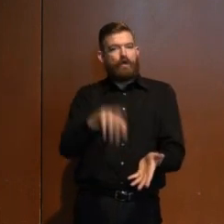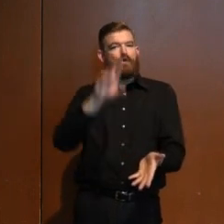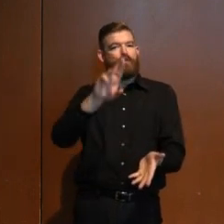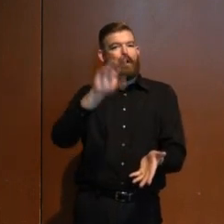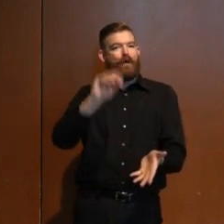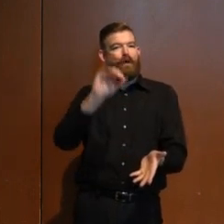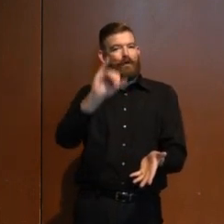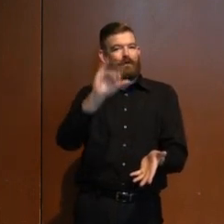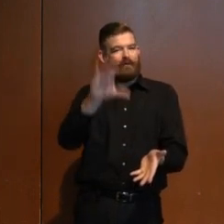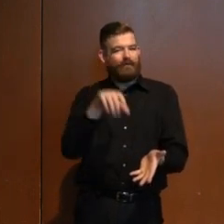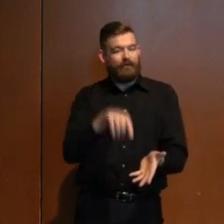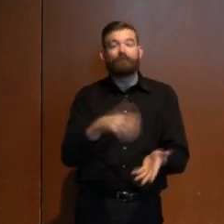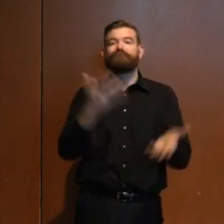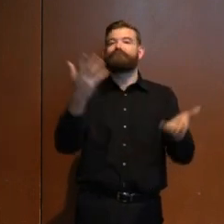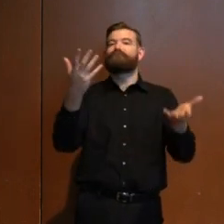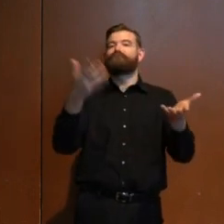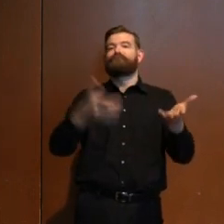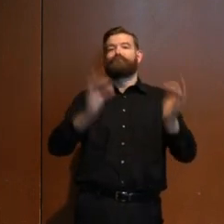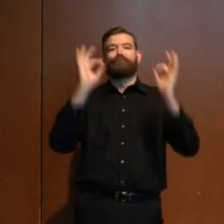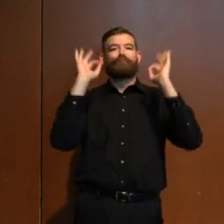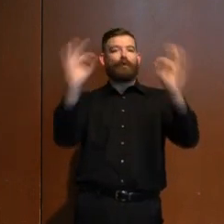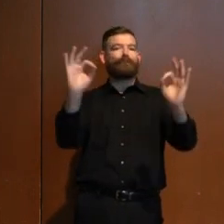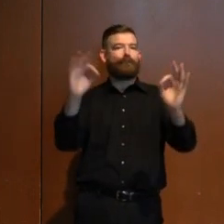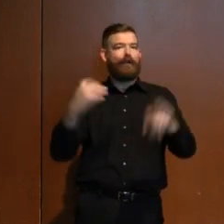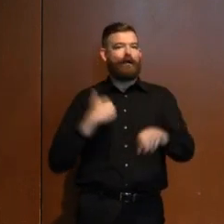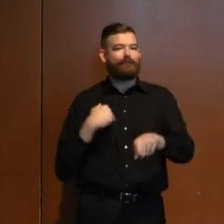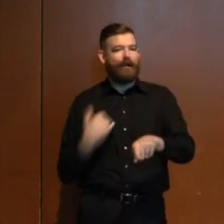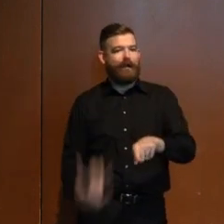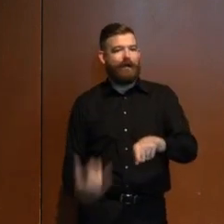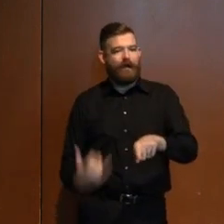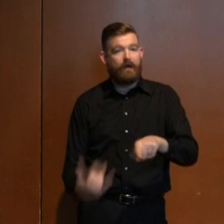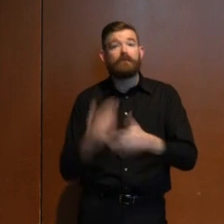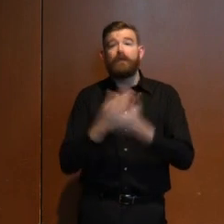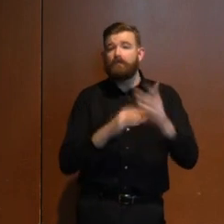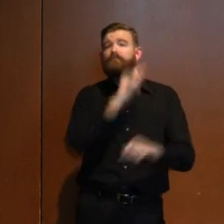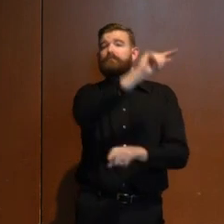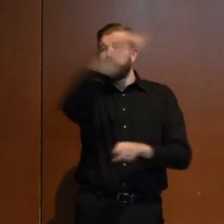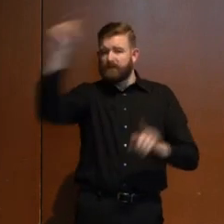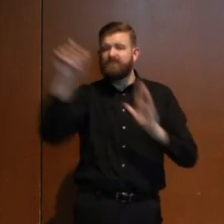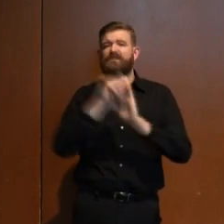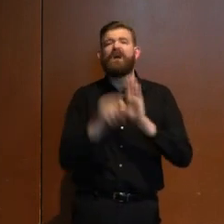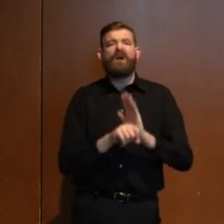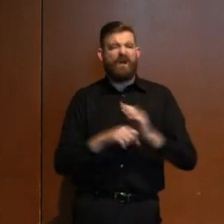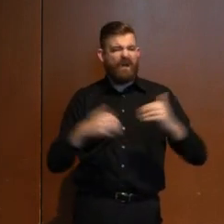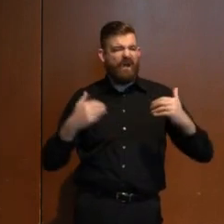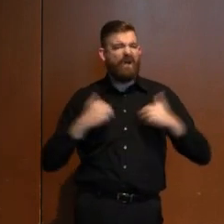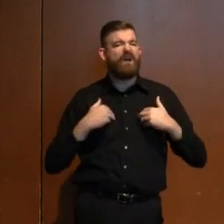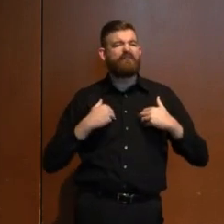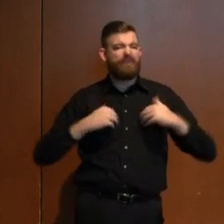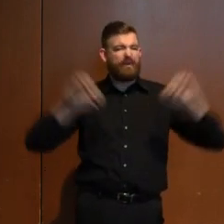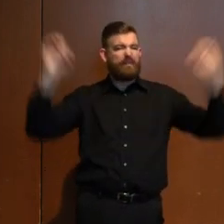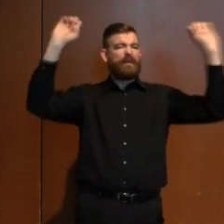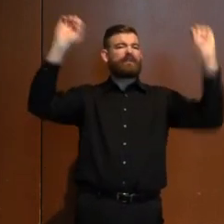EMERGENCY OPERATIONS CENTER. IT'S NOT UNIQUE IN AMERICA BUT IT BORDERS ON UNIQUE. IT IS AN EXTRAORDINARY